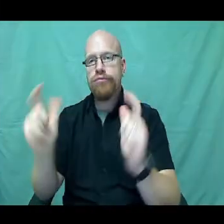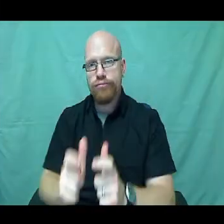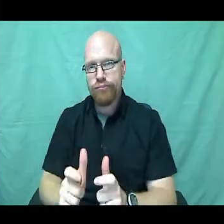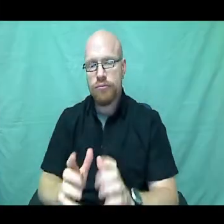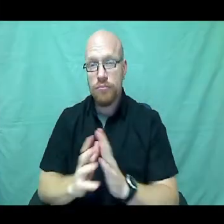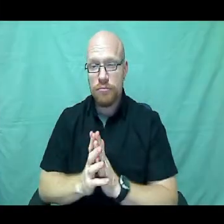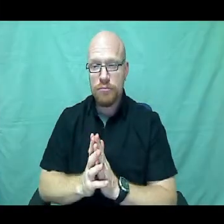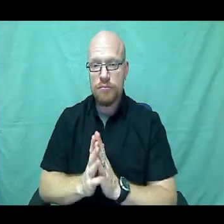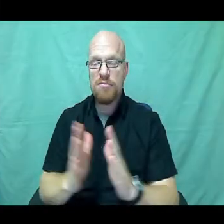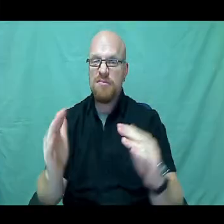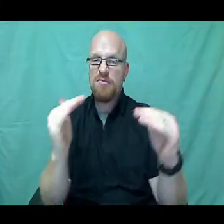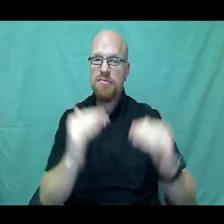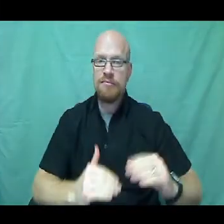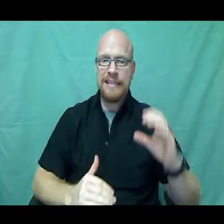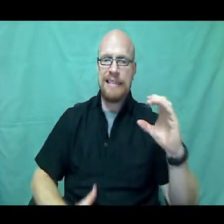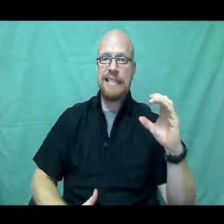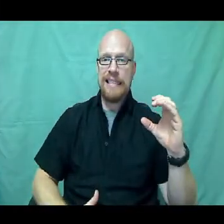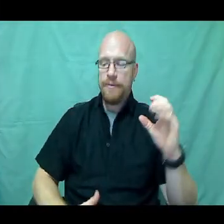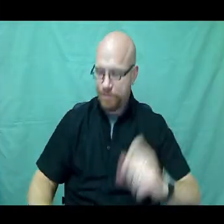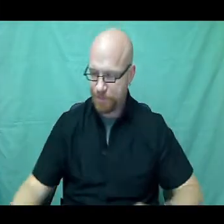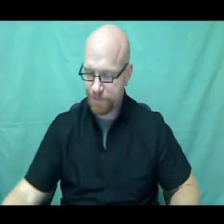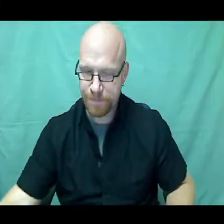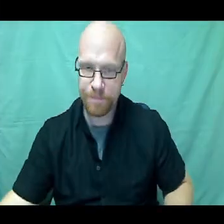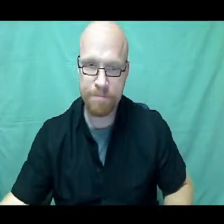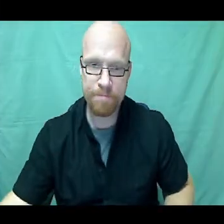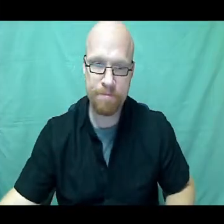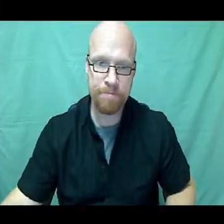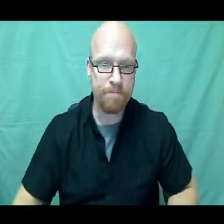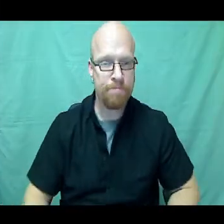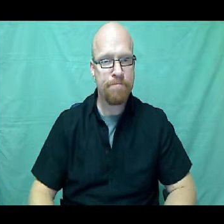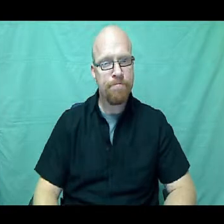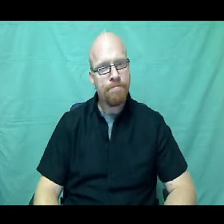subtract these powers and work on the quotient rule, but that's not for this blog right now.